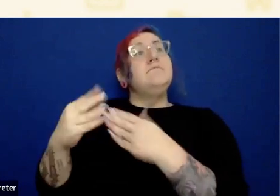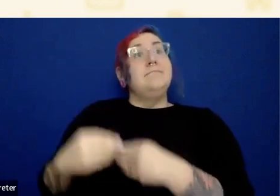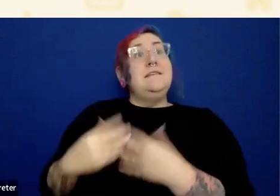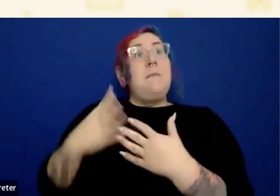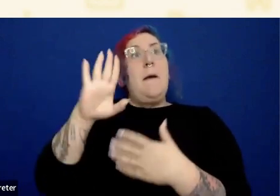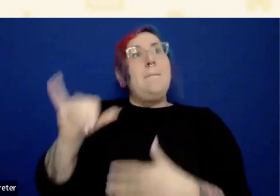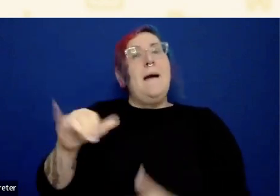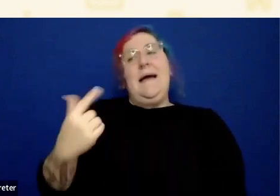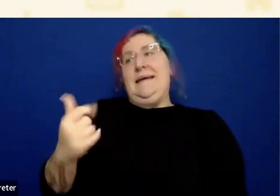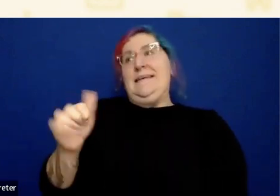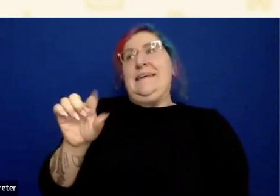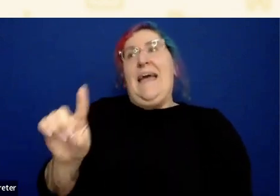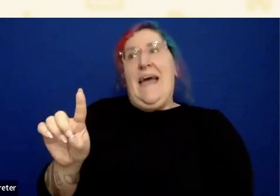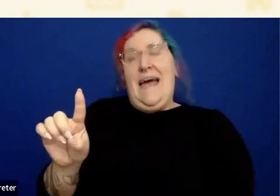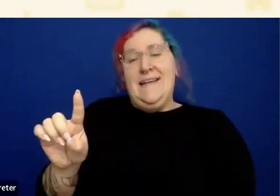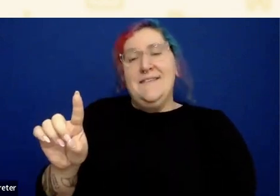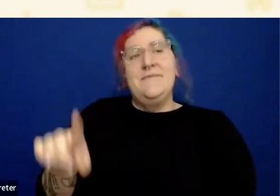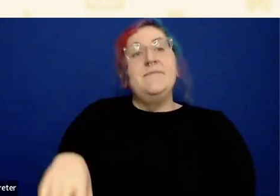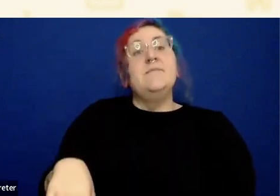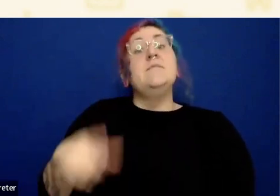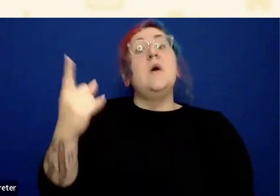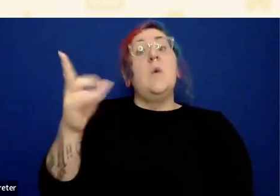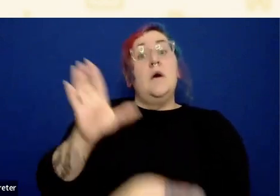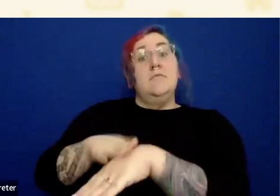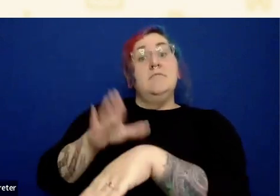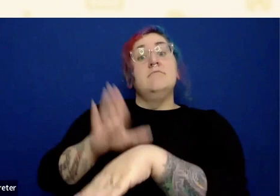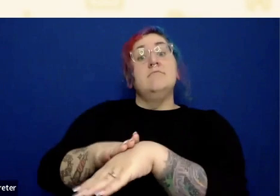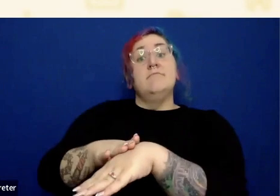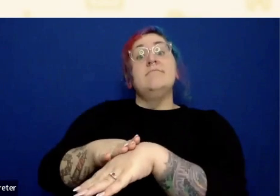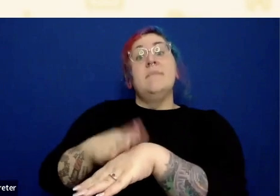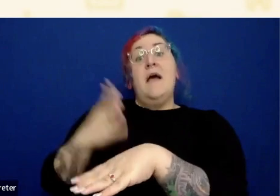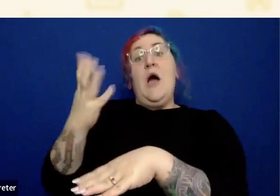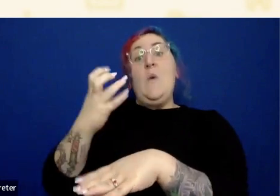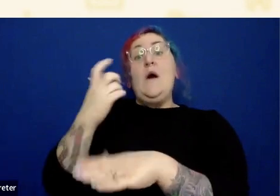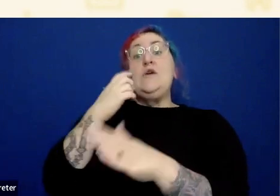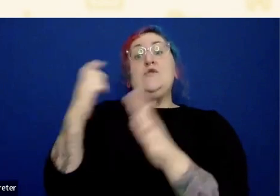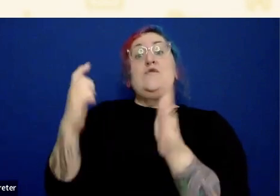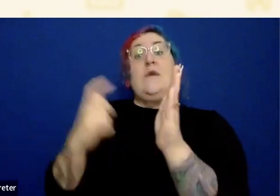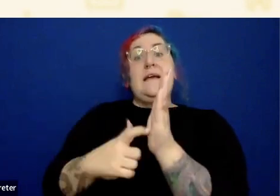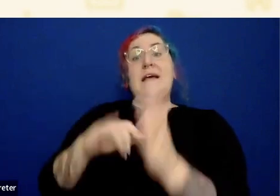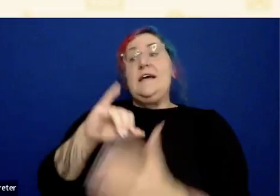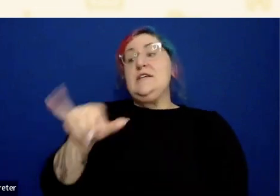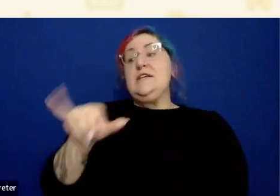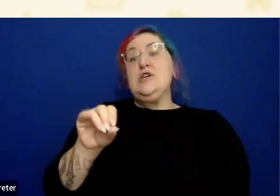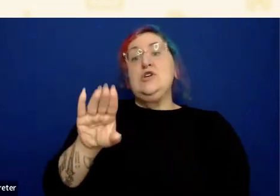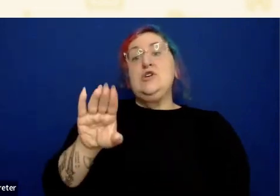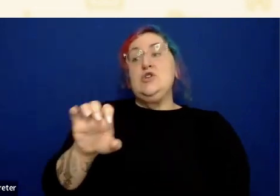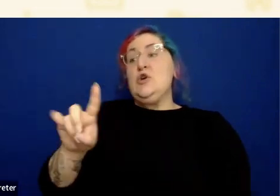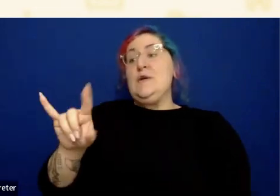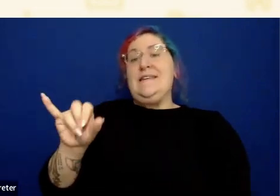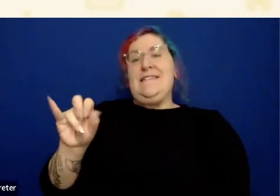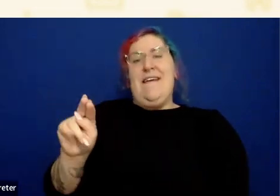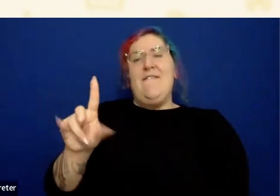Just one quick shout out to Joe Devon, who is the is the co-founding partner of both The Foundation